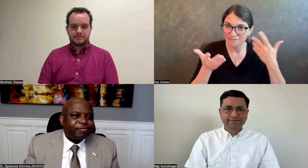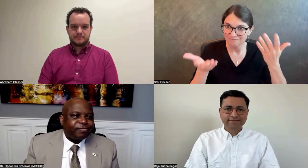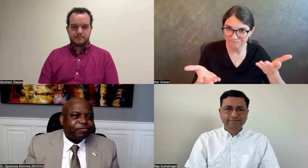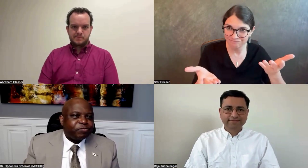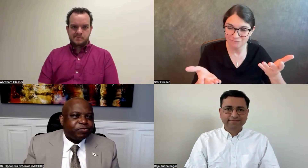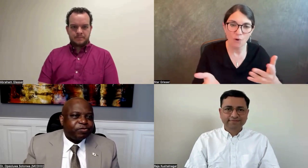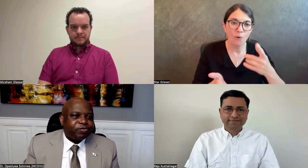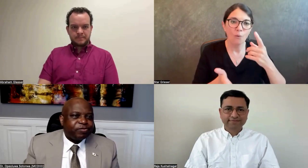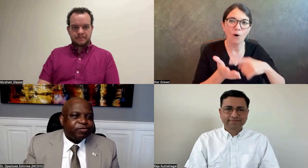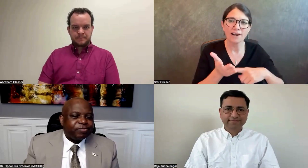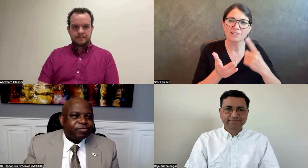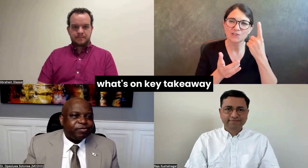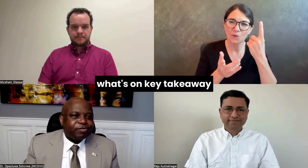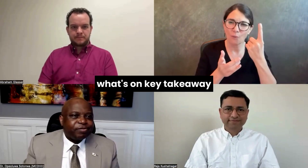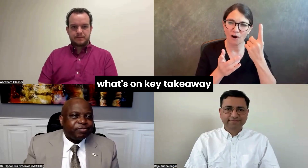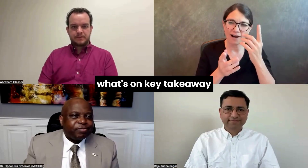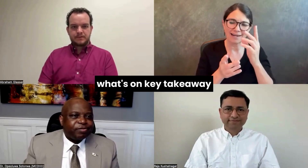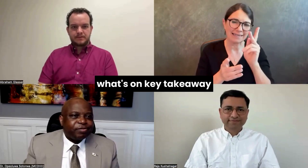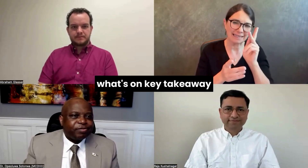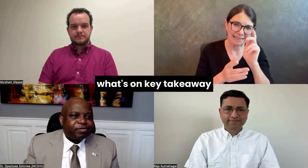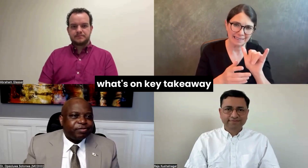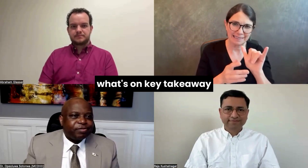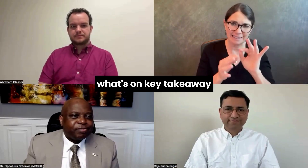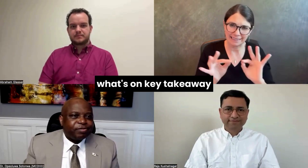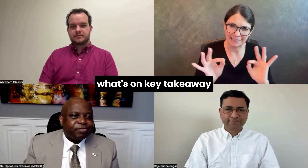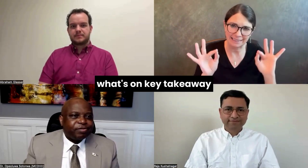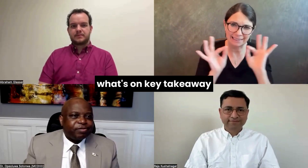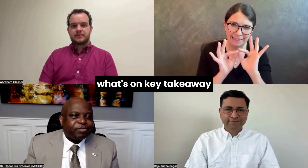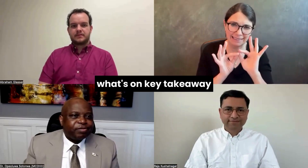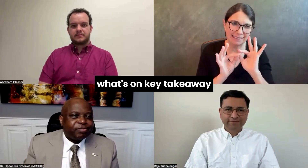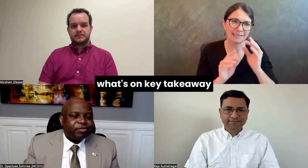what's on key takeaway